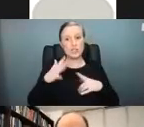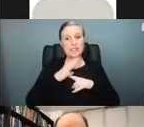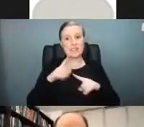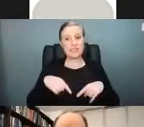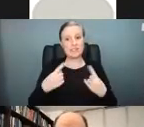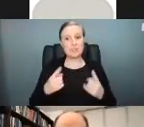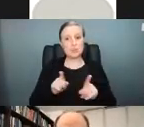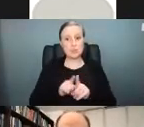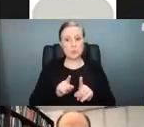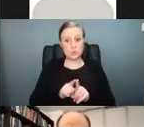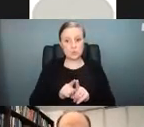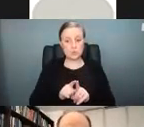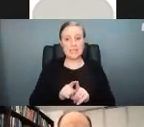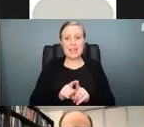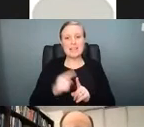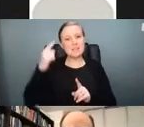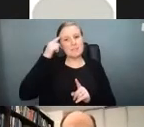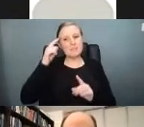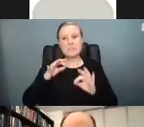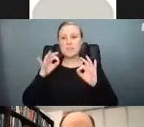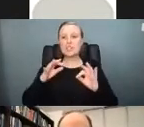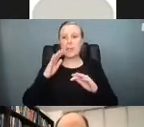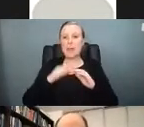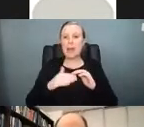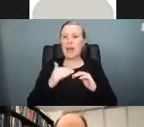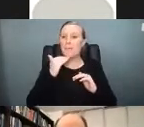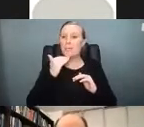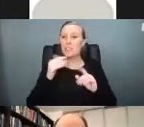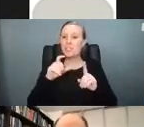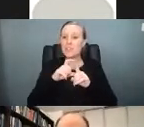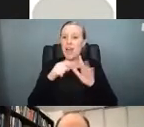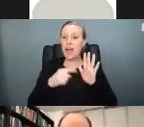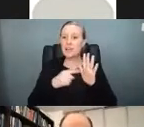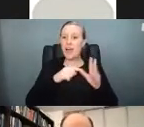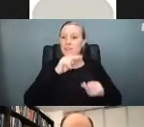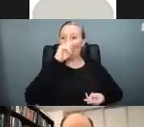much data people have. And we know that with the kinds of increasingly complex and diverse